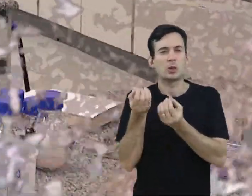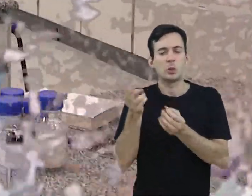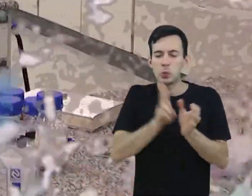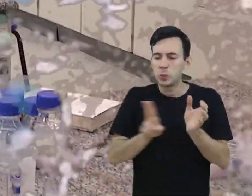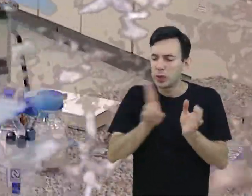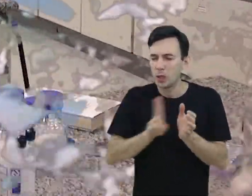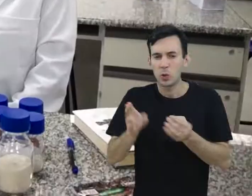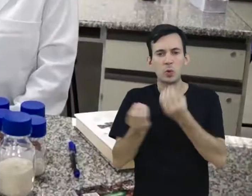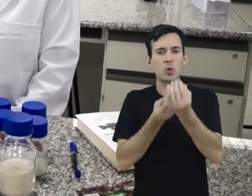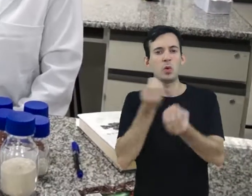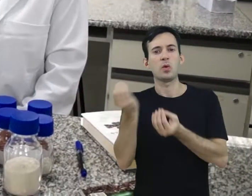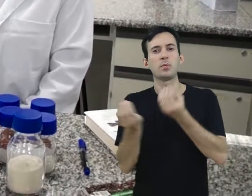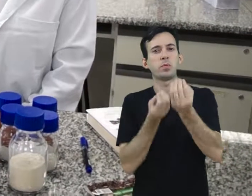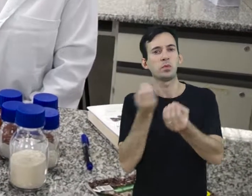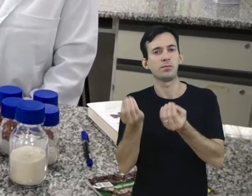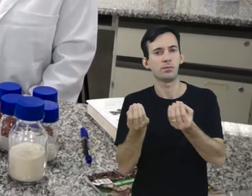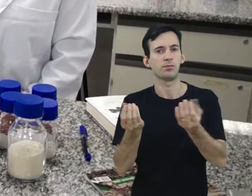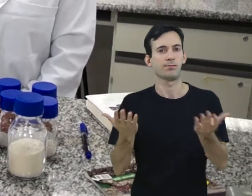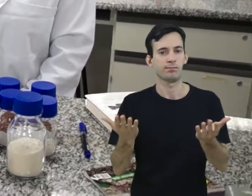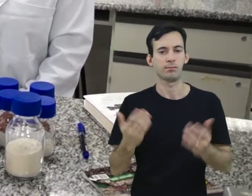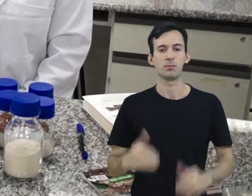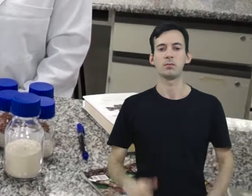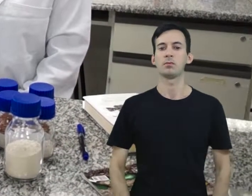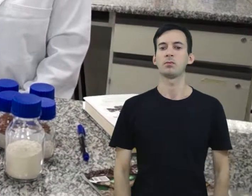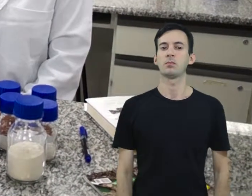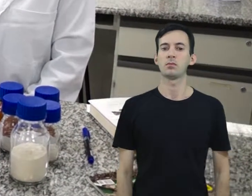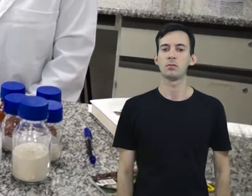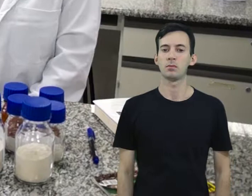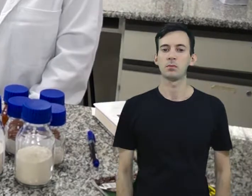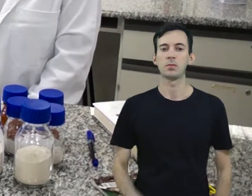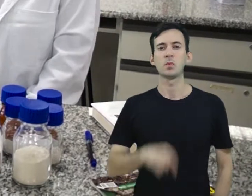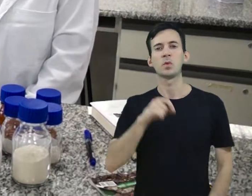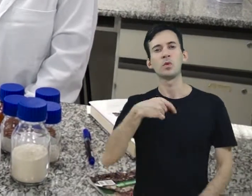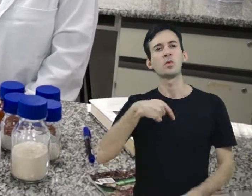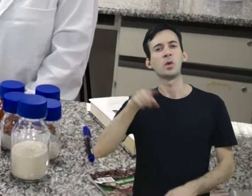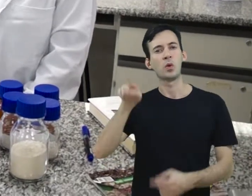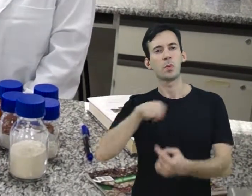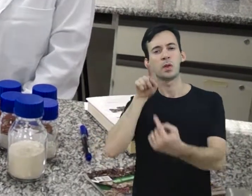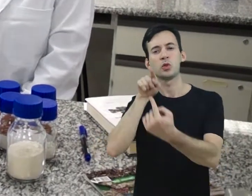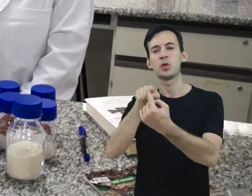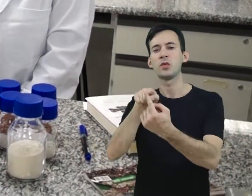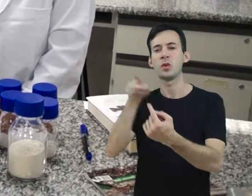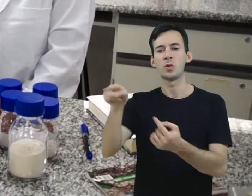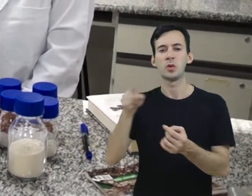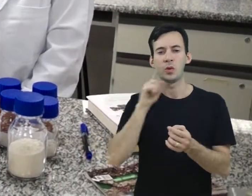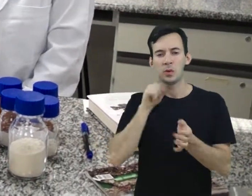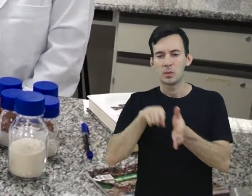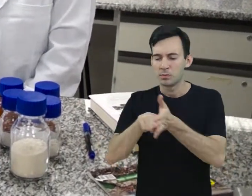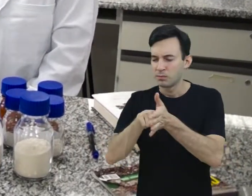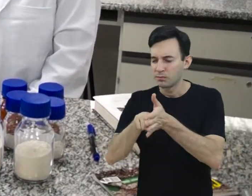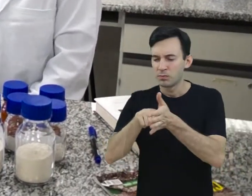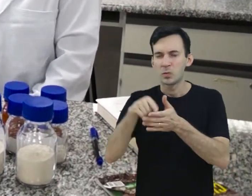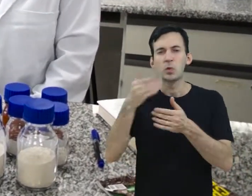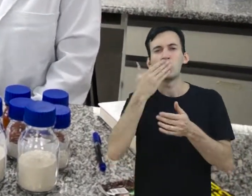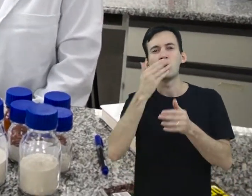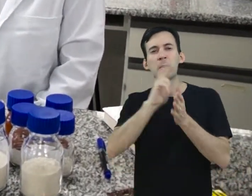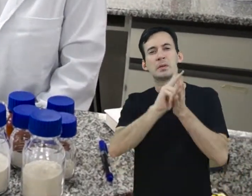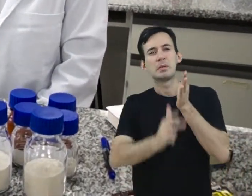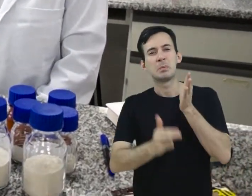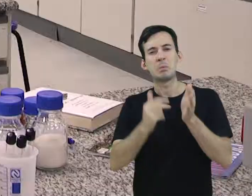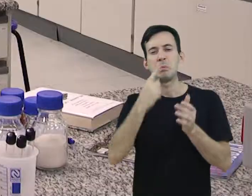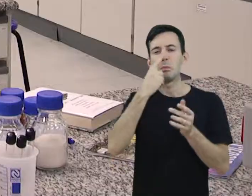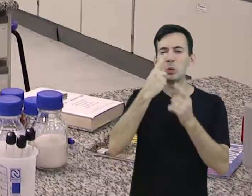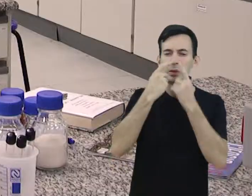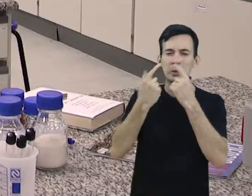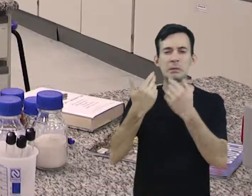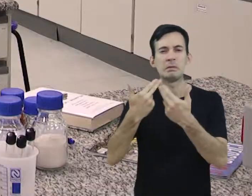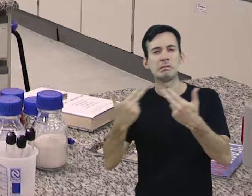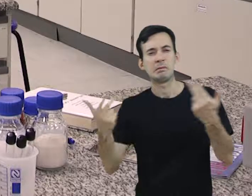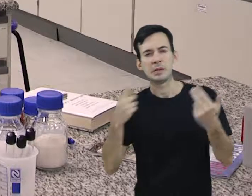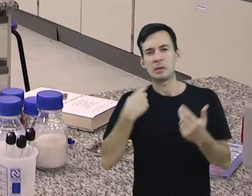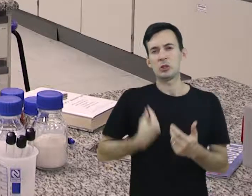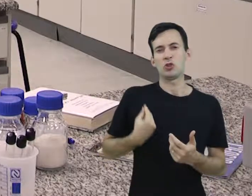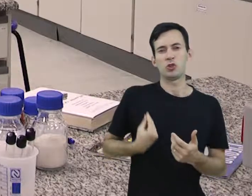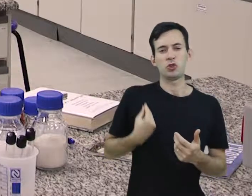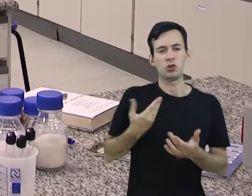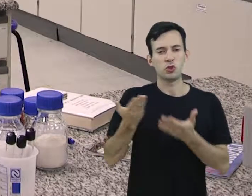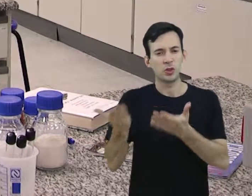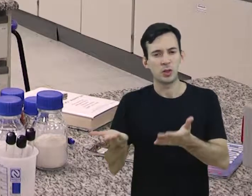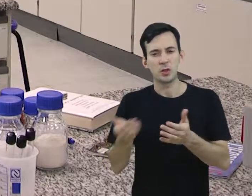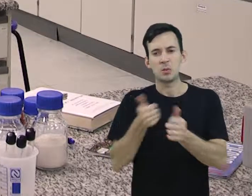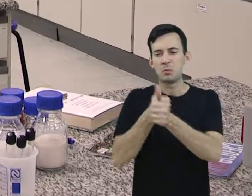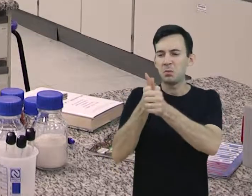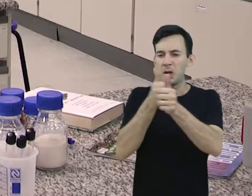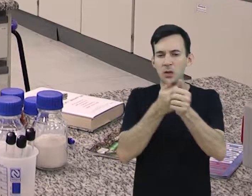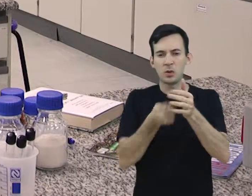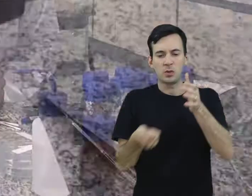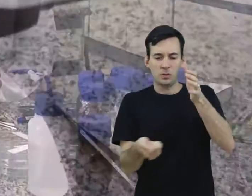Therefore, I had the objective to confirm whether this kind of pollution issue was also happening in Brazilian Antarctic Base.